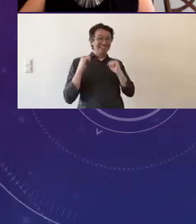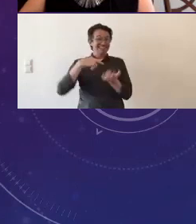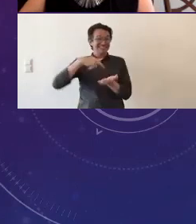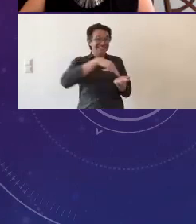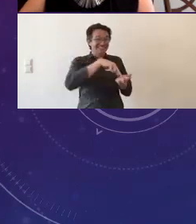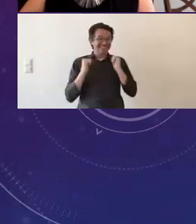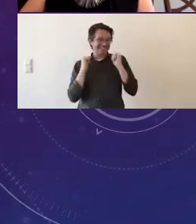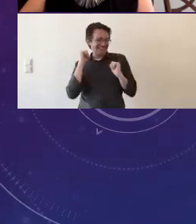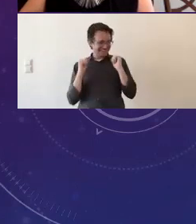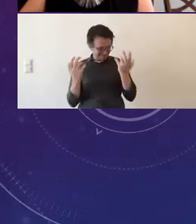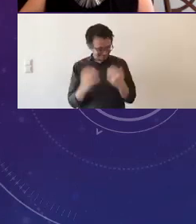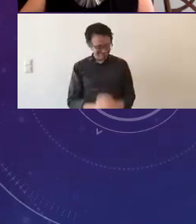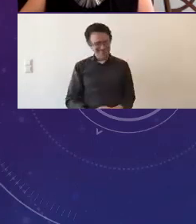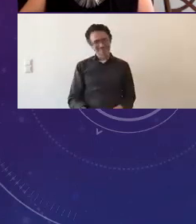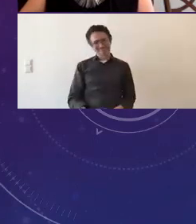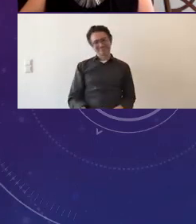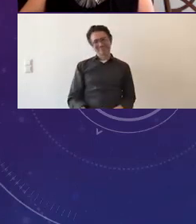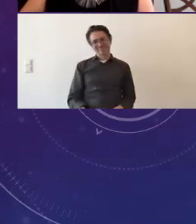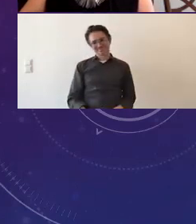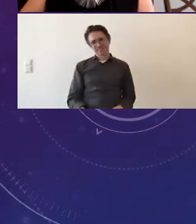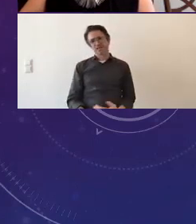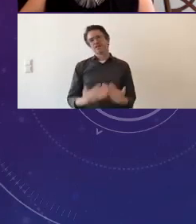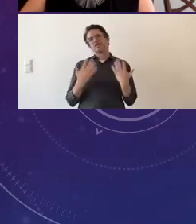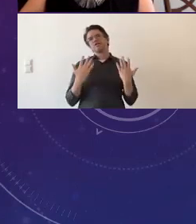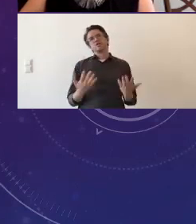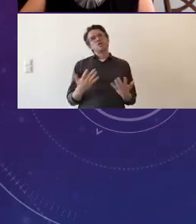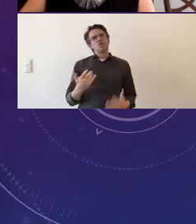deafness there's a whole category of different ways that people communicate